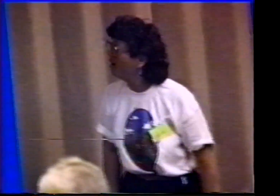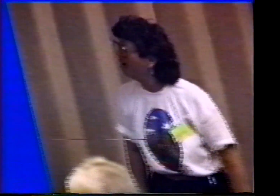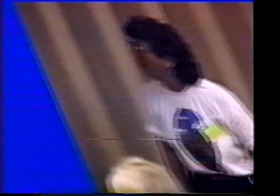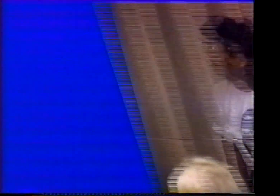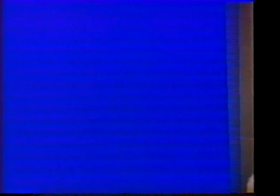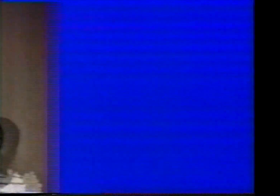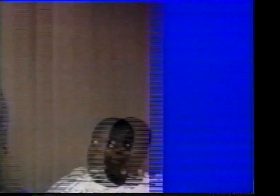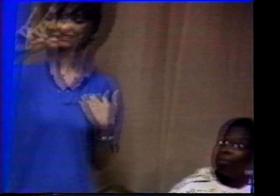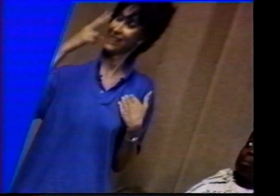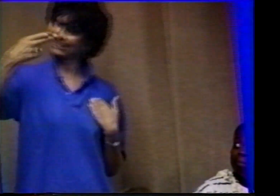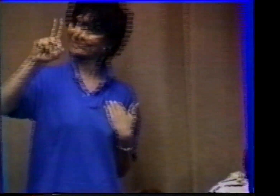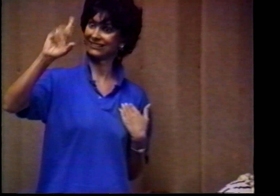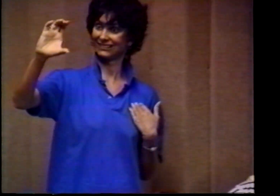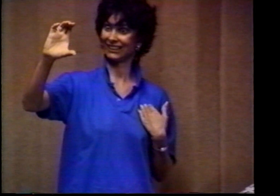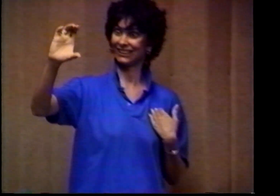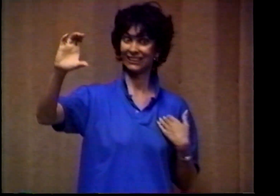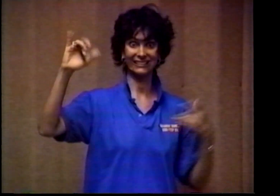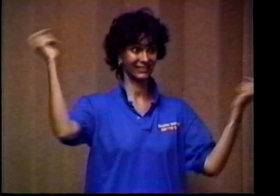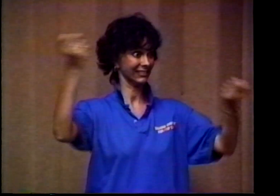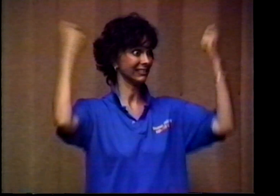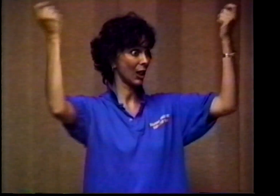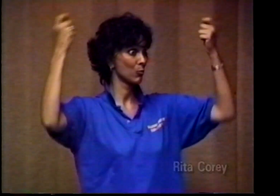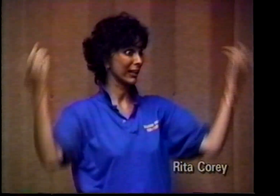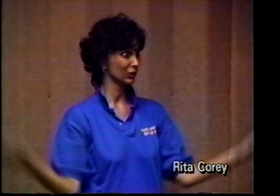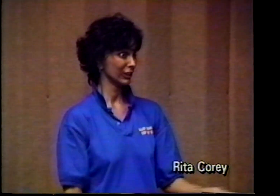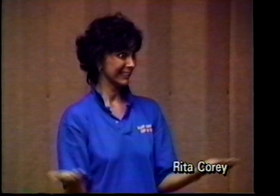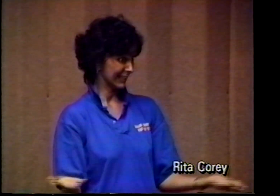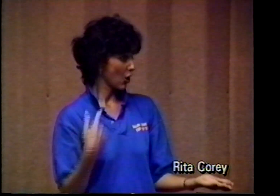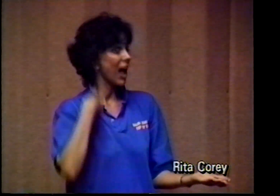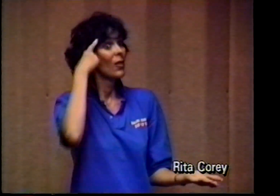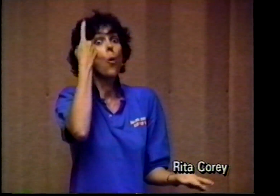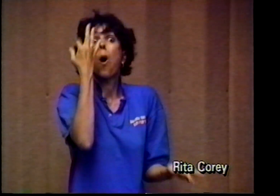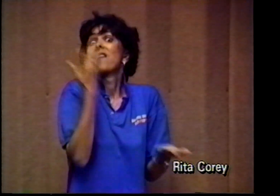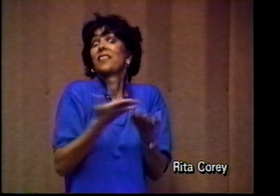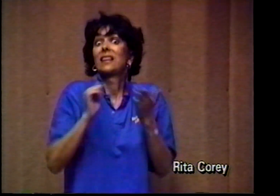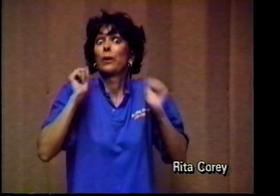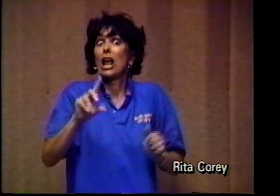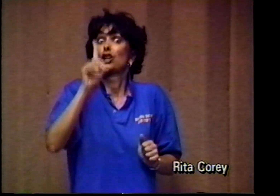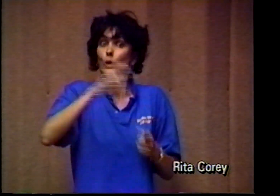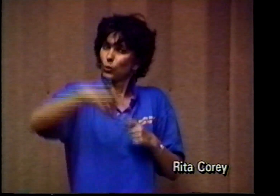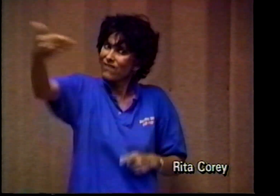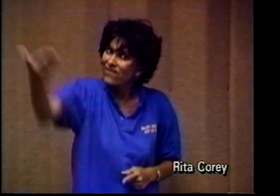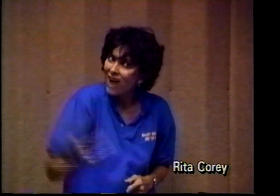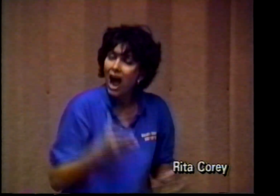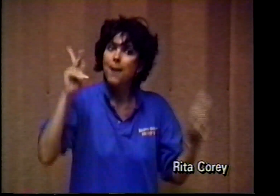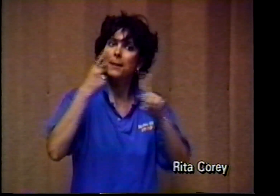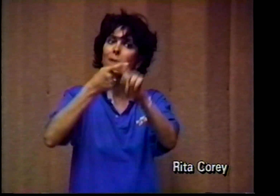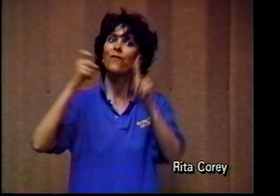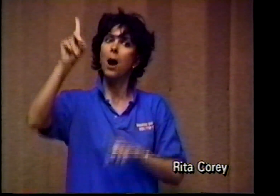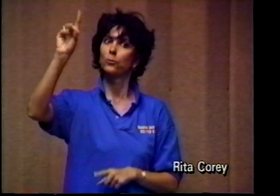“We have finally made one big step here with Hawaii Deaf Celebration, and I think